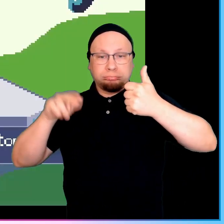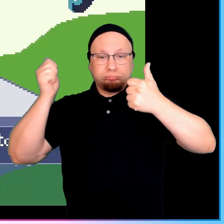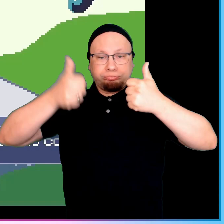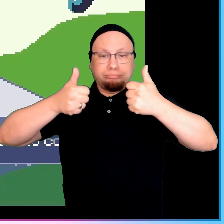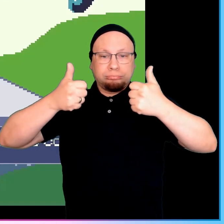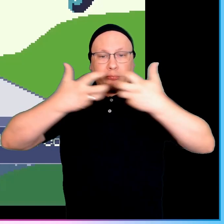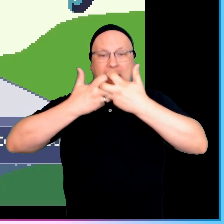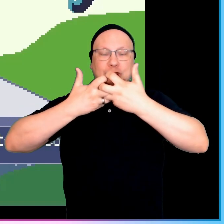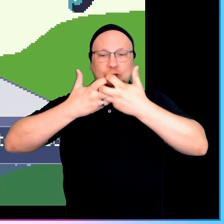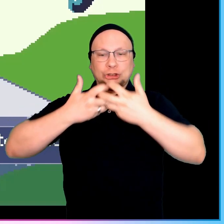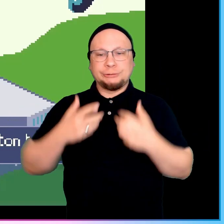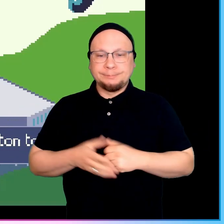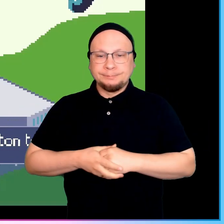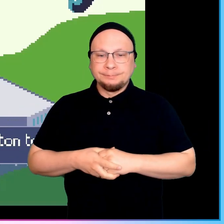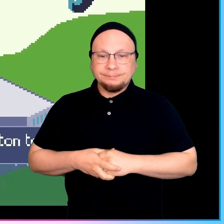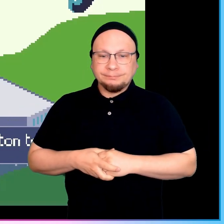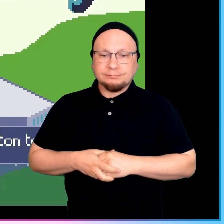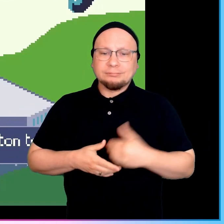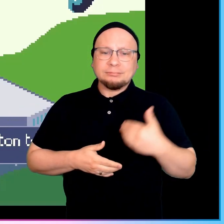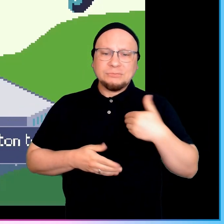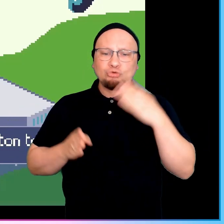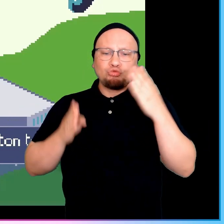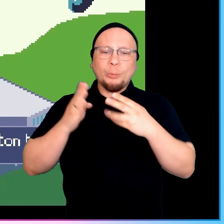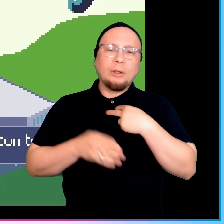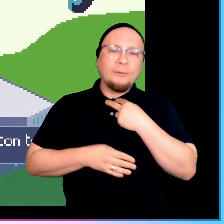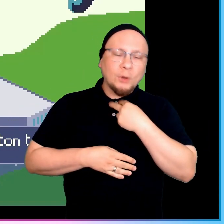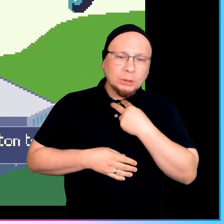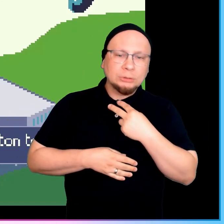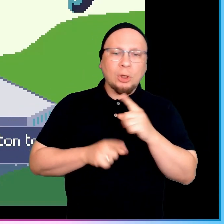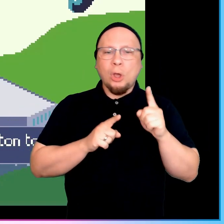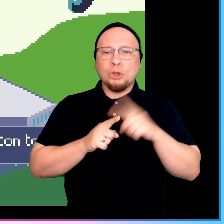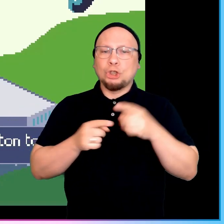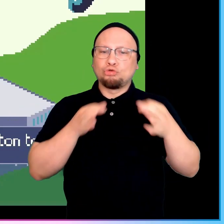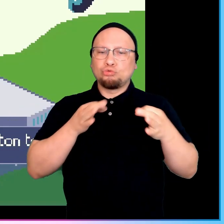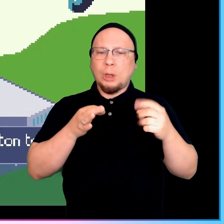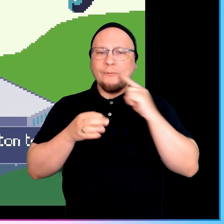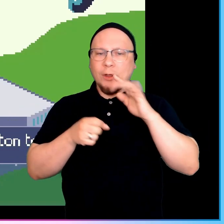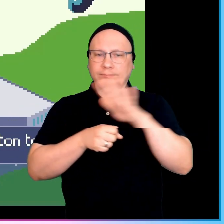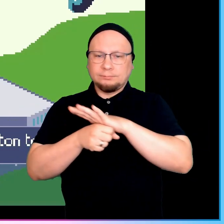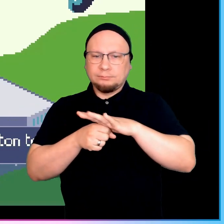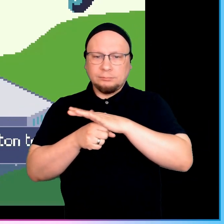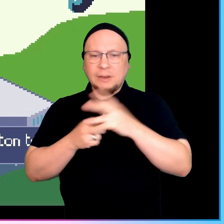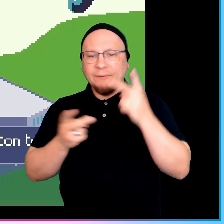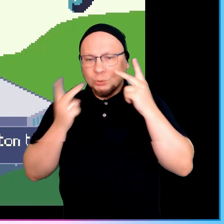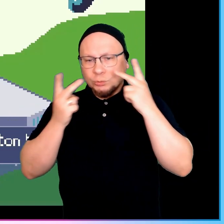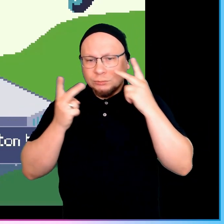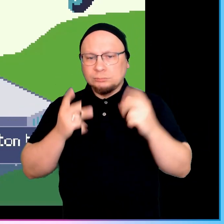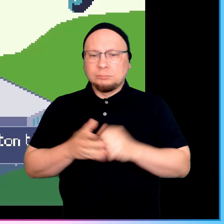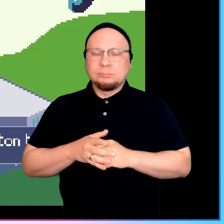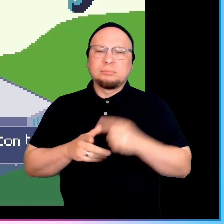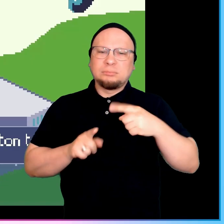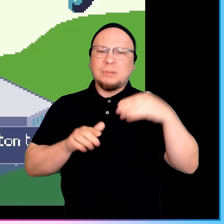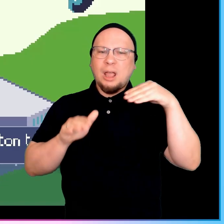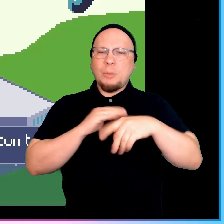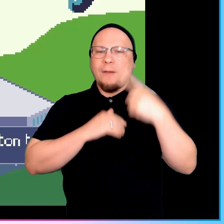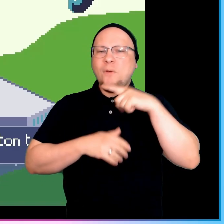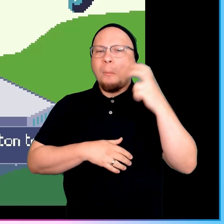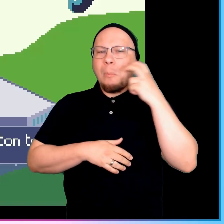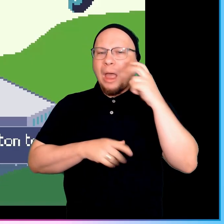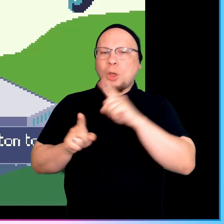It has text to speech and audio description of levels, with a focus on accessibility for blind and low vision players.